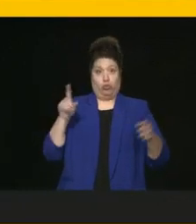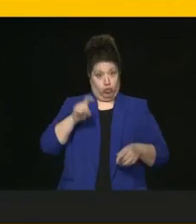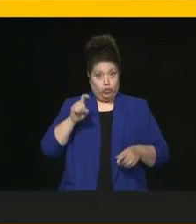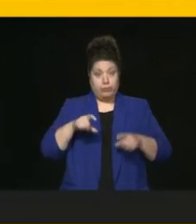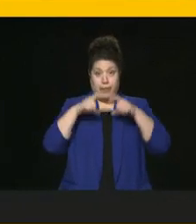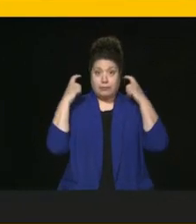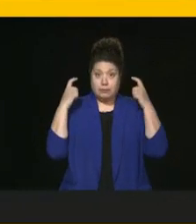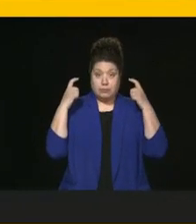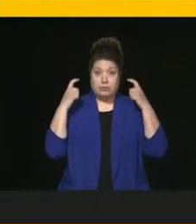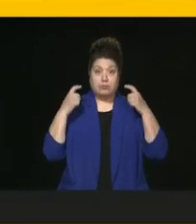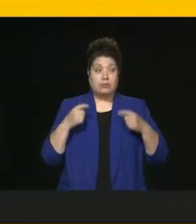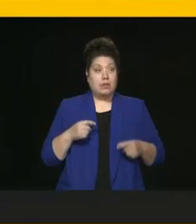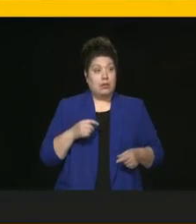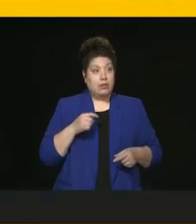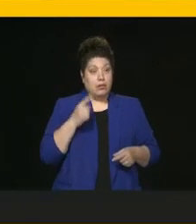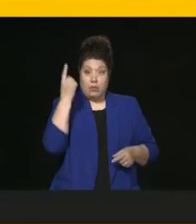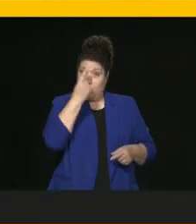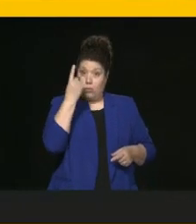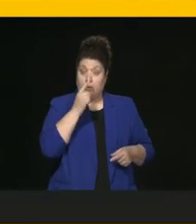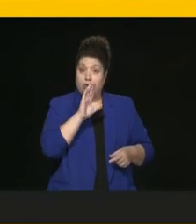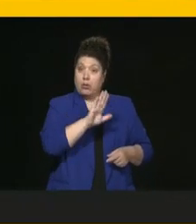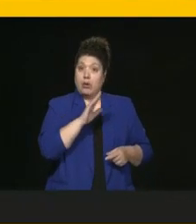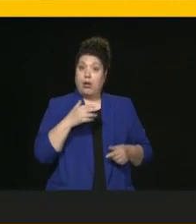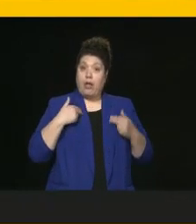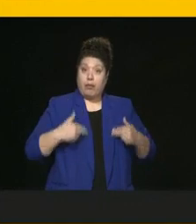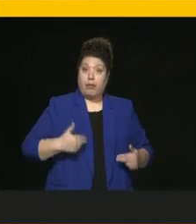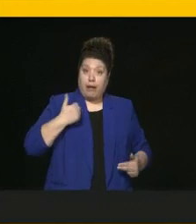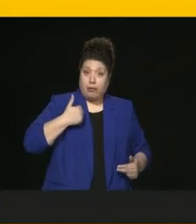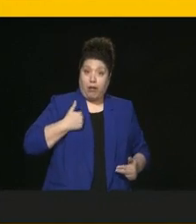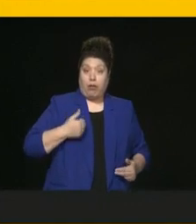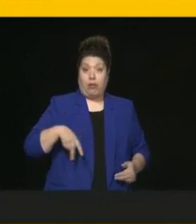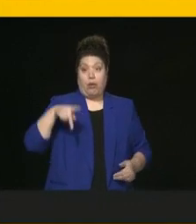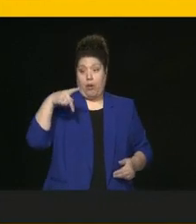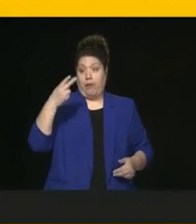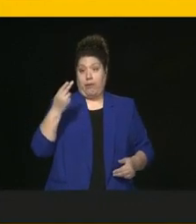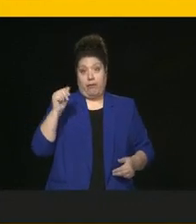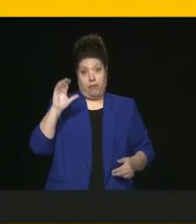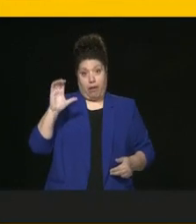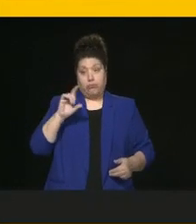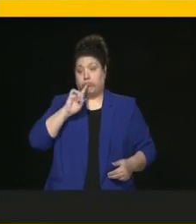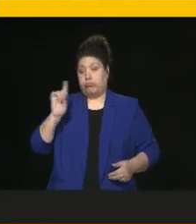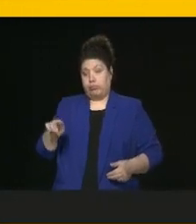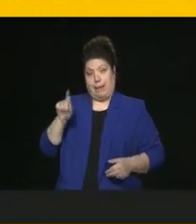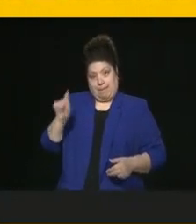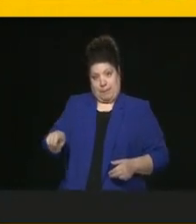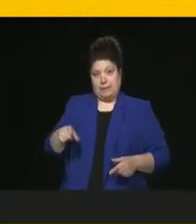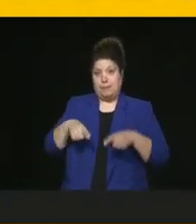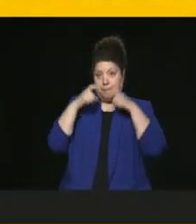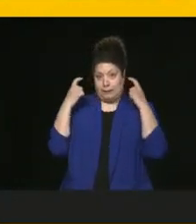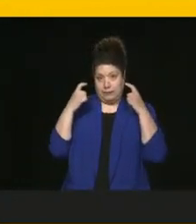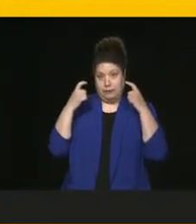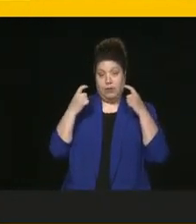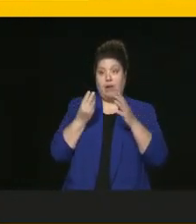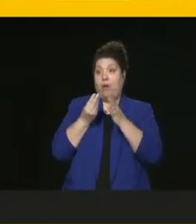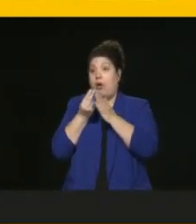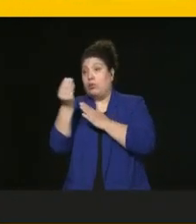ESPECIALLY FOR THE GENERAL PUBLIC. IN THE UPCOMING WEEKS WILL HEALTH CANADA REQUIRE THAT